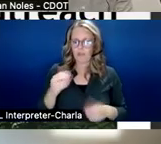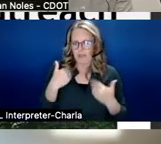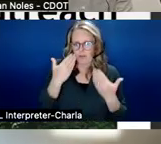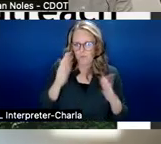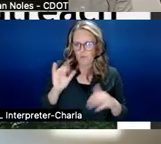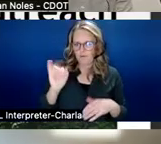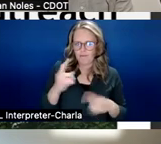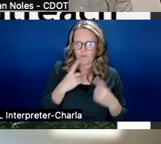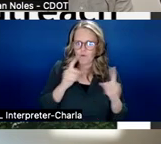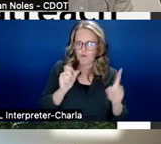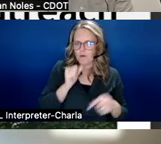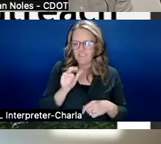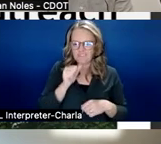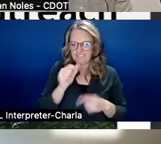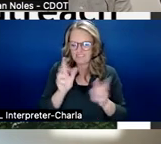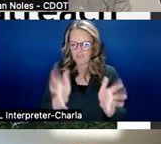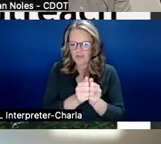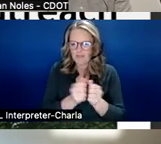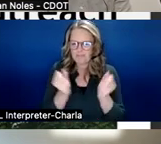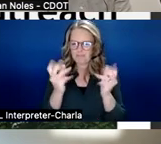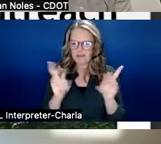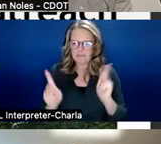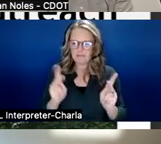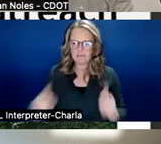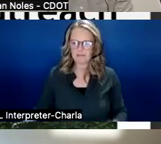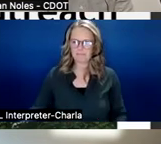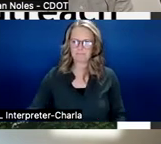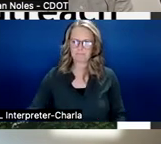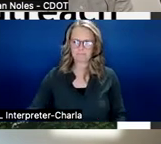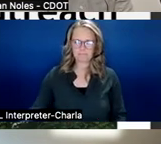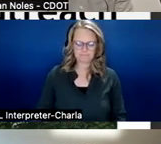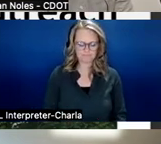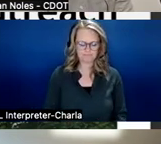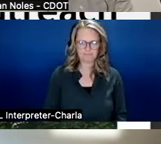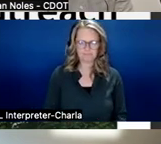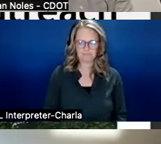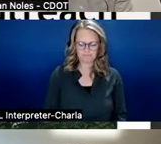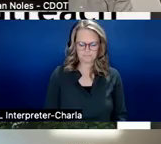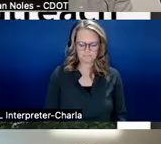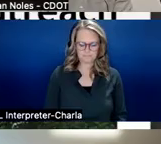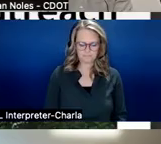But in addition, we've also held three open houses. So those were held in May of 2024.